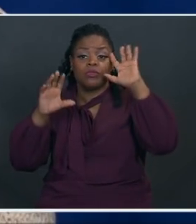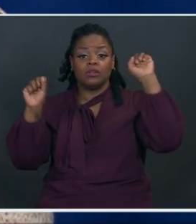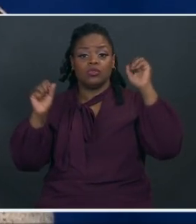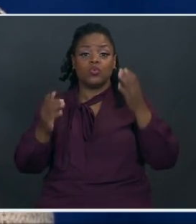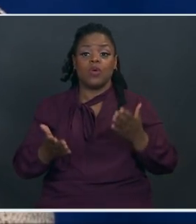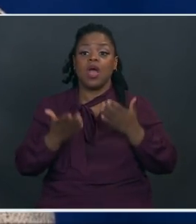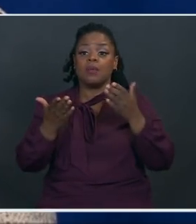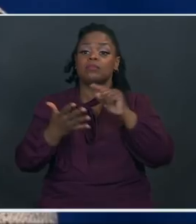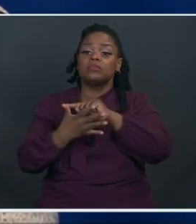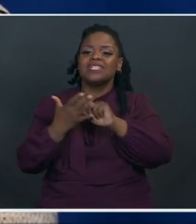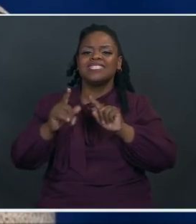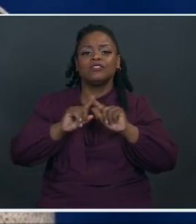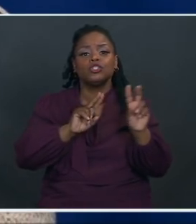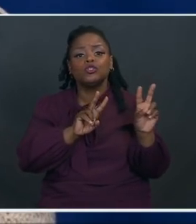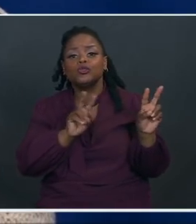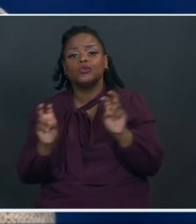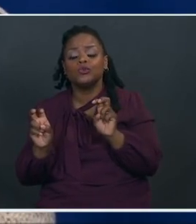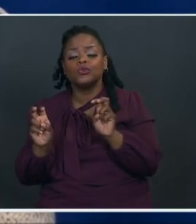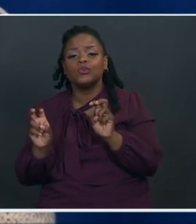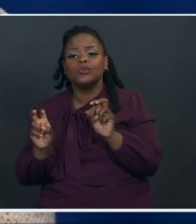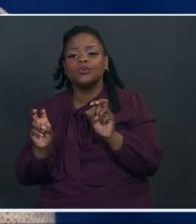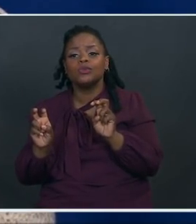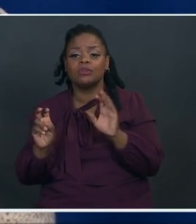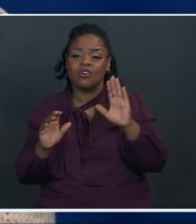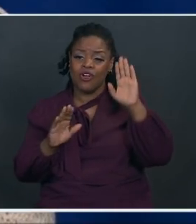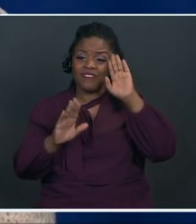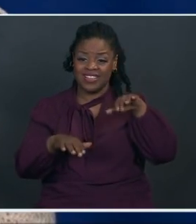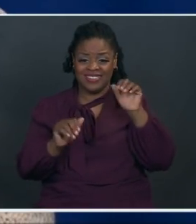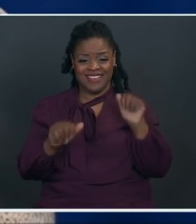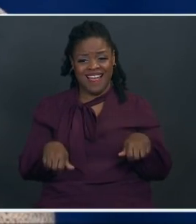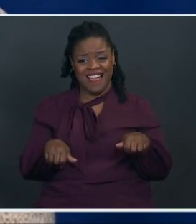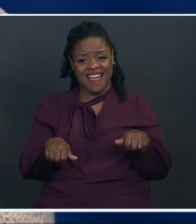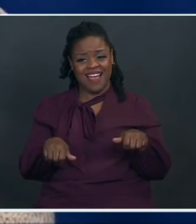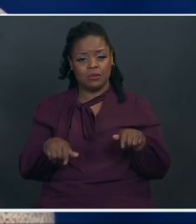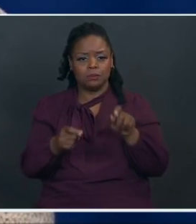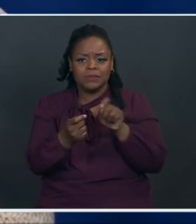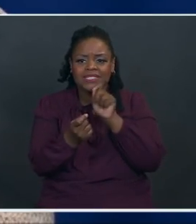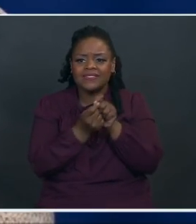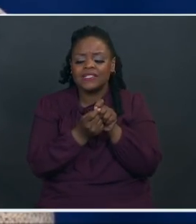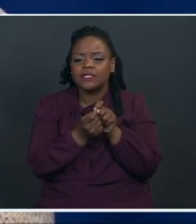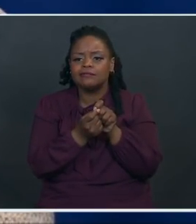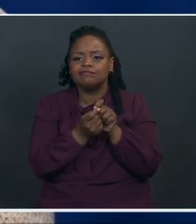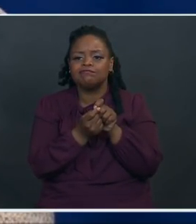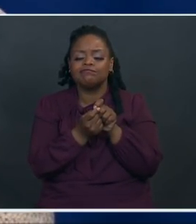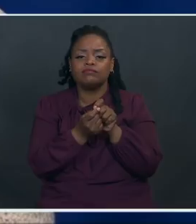Optimally, allocating COVID-19 resources by agencies and by state, local, tribal and territorial officials,